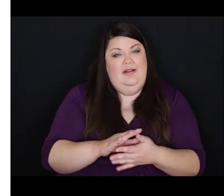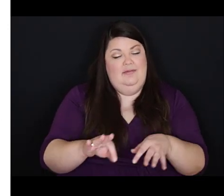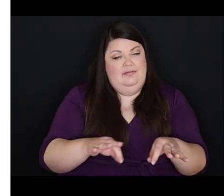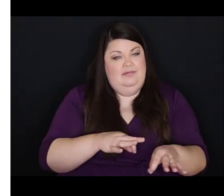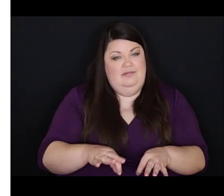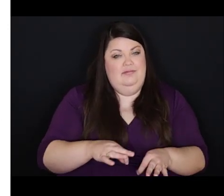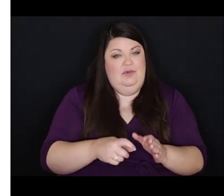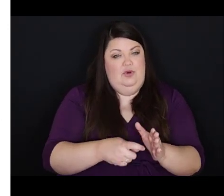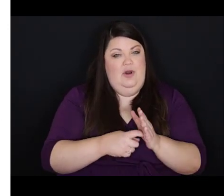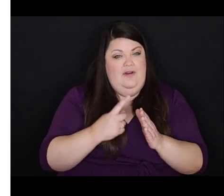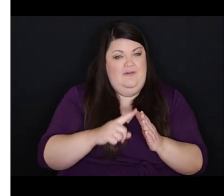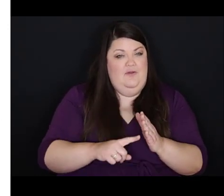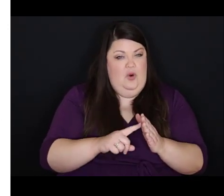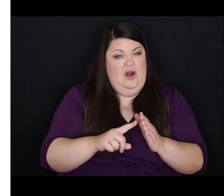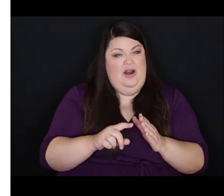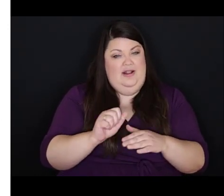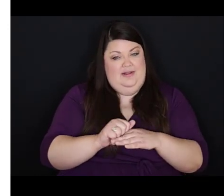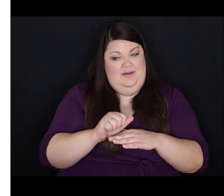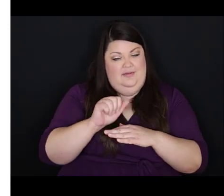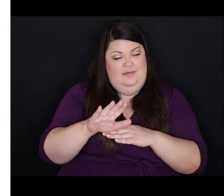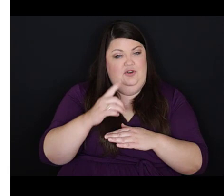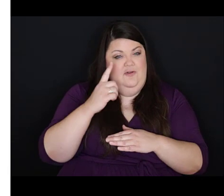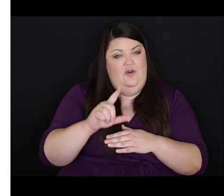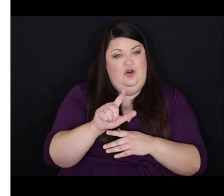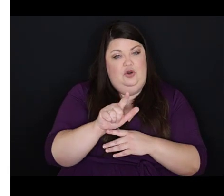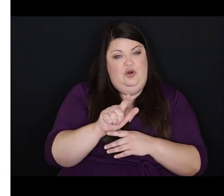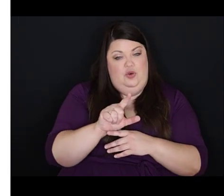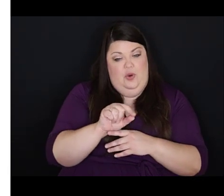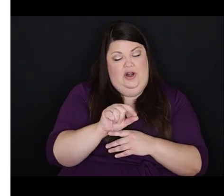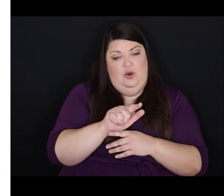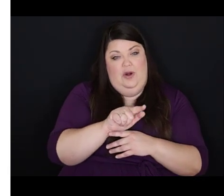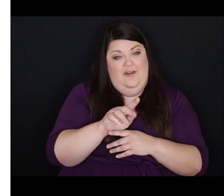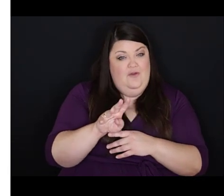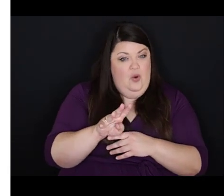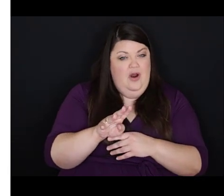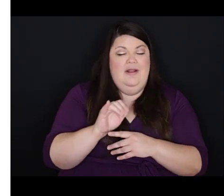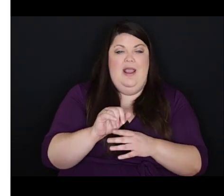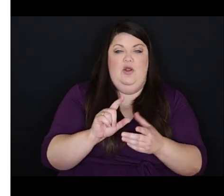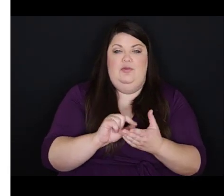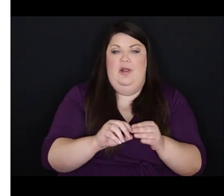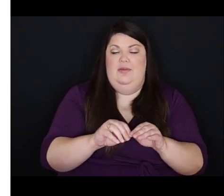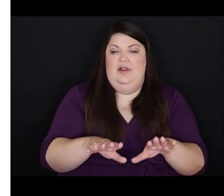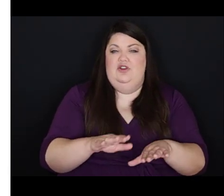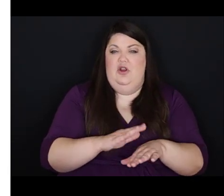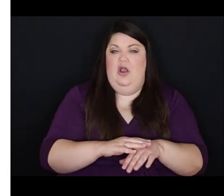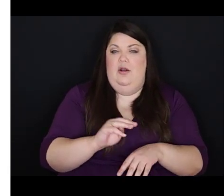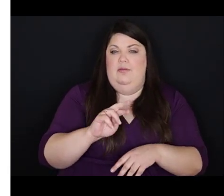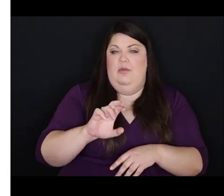Unified and Combined State Plan submission for 2024 was published on March 31st under